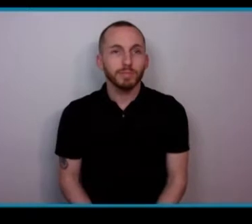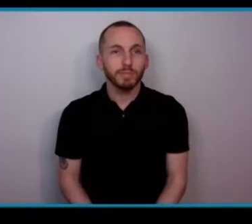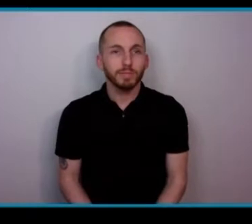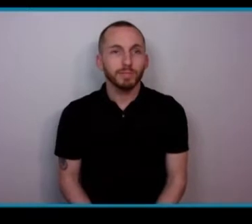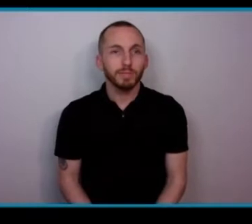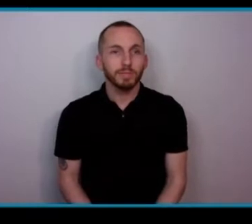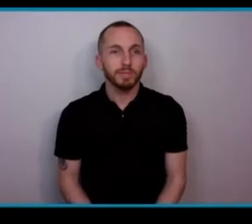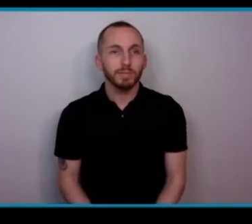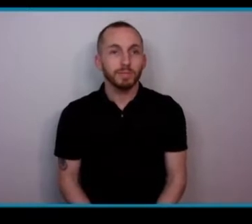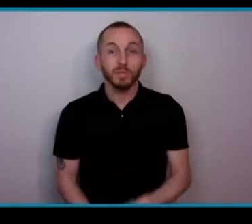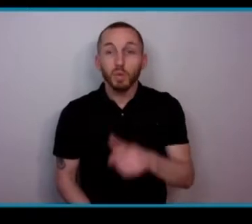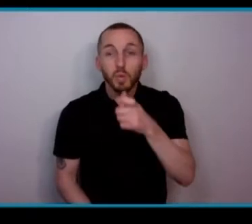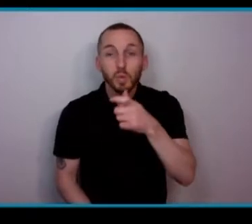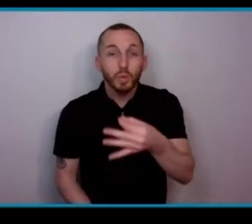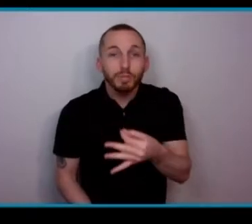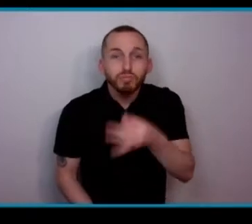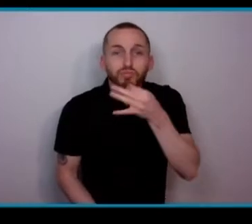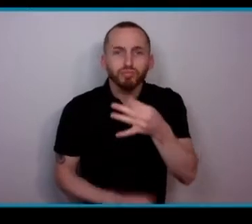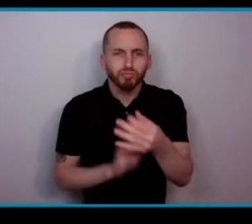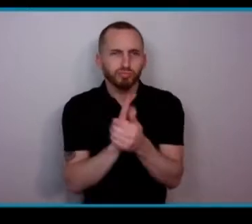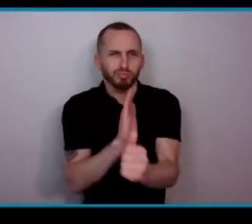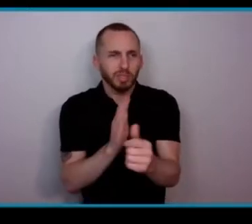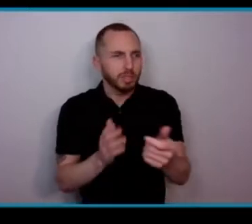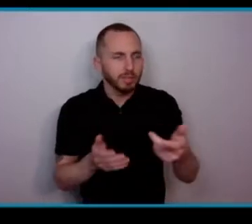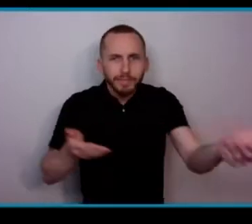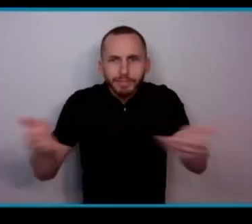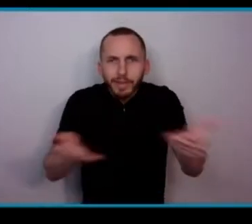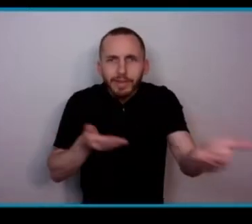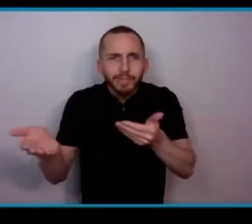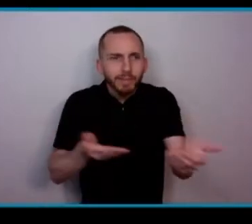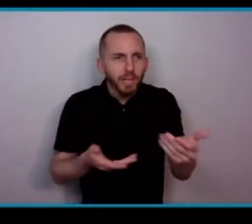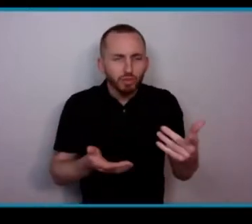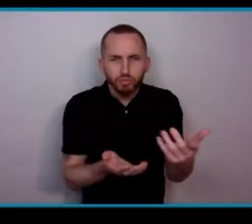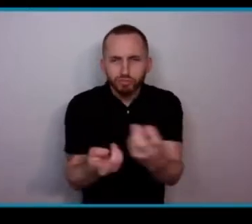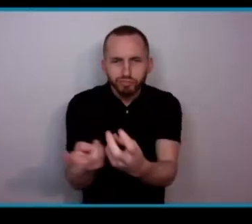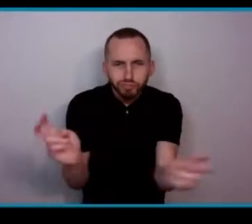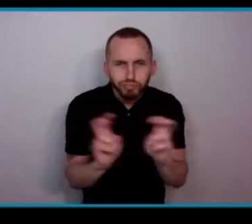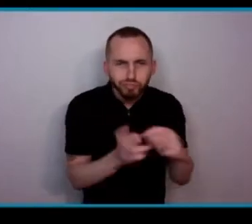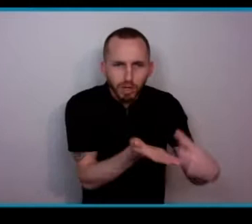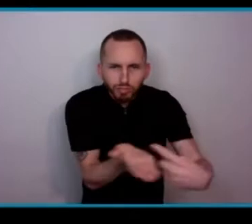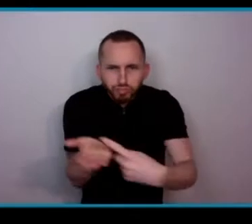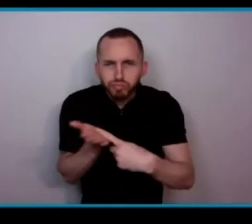multiple scientific disciplines to converge on clinical research opportunities for the communities we serve.